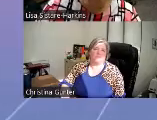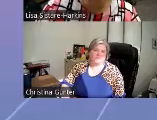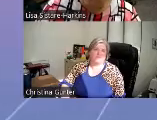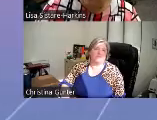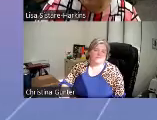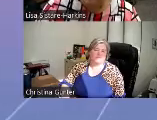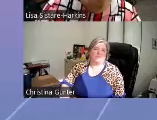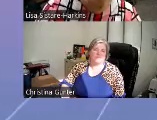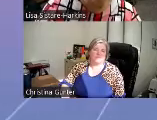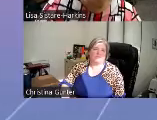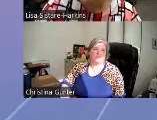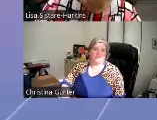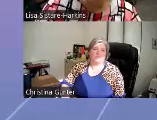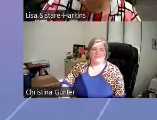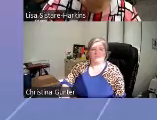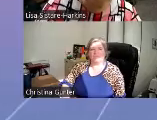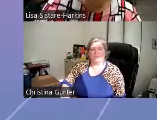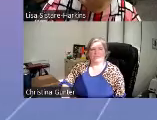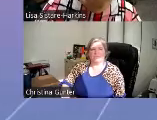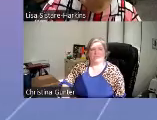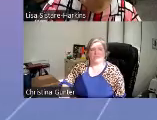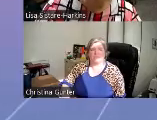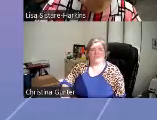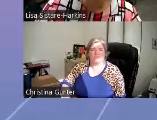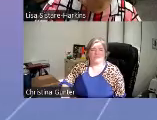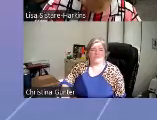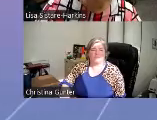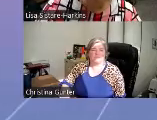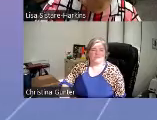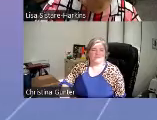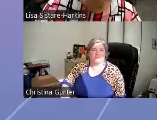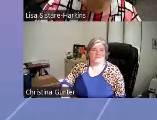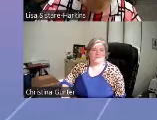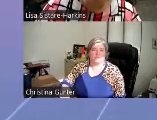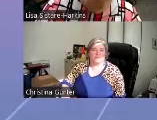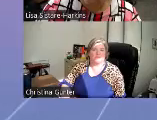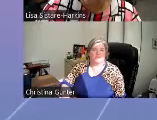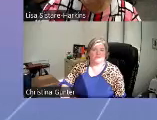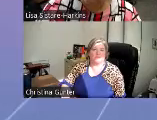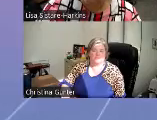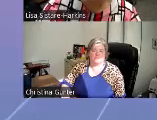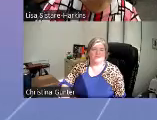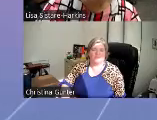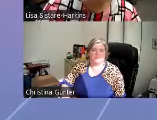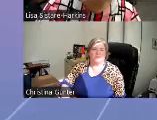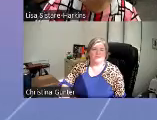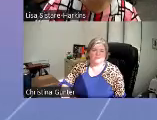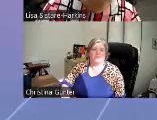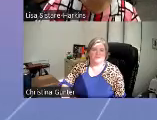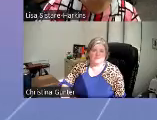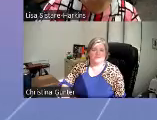And that's a big part of our Center for independent Living philosophy is it's their choice.